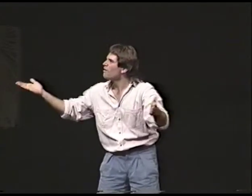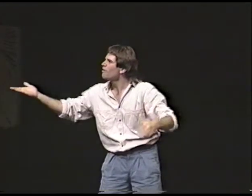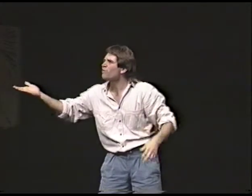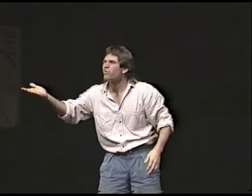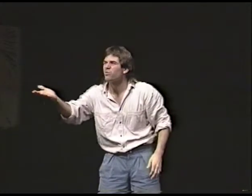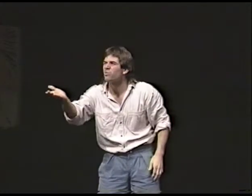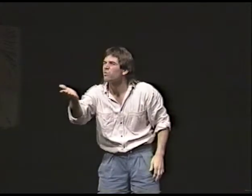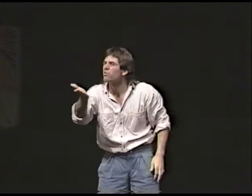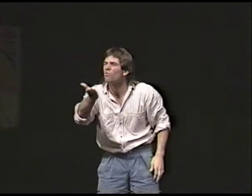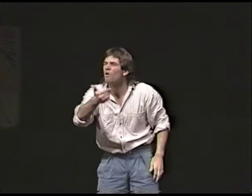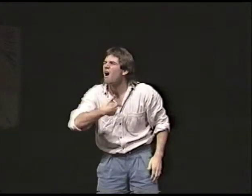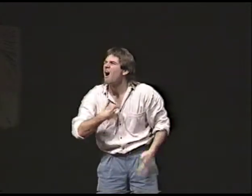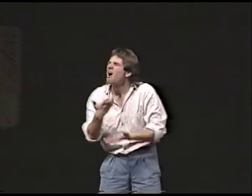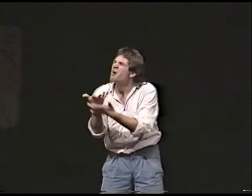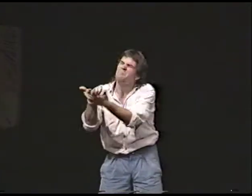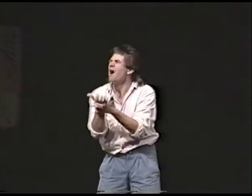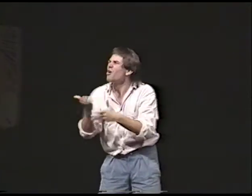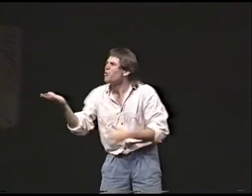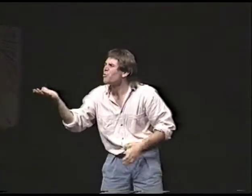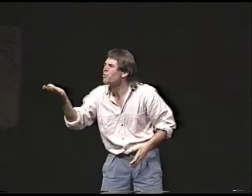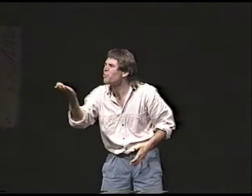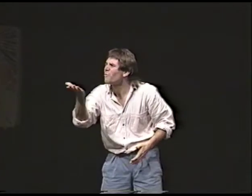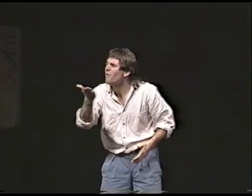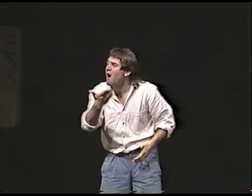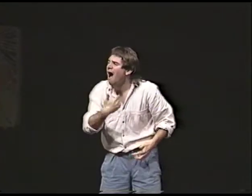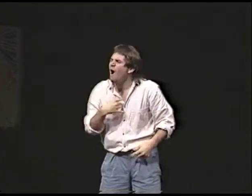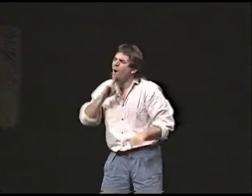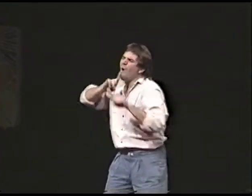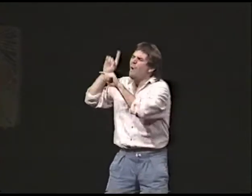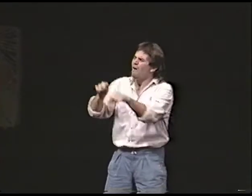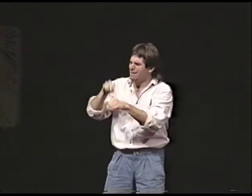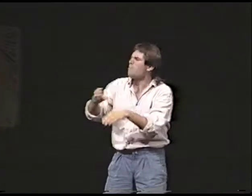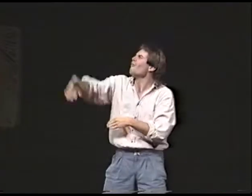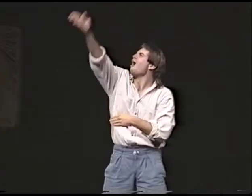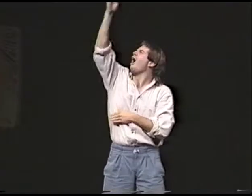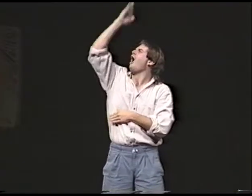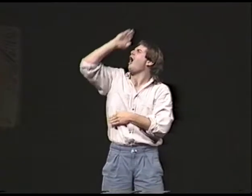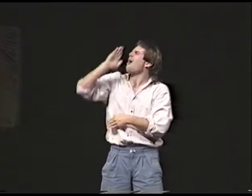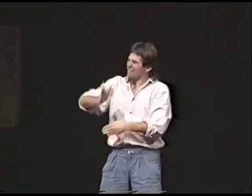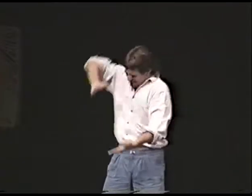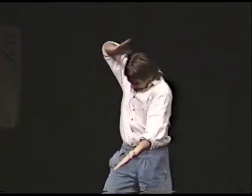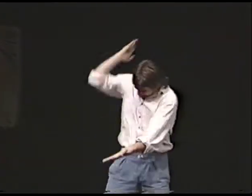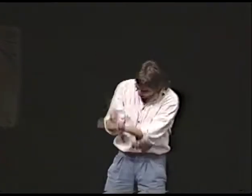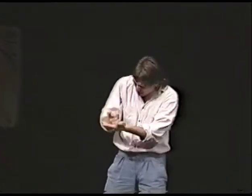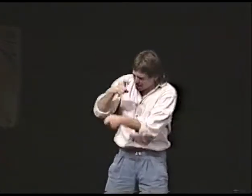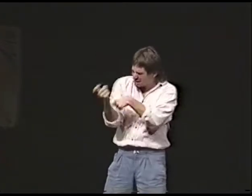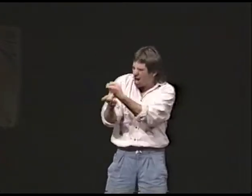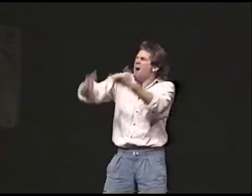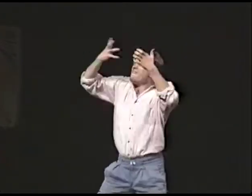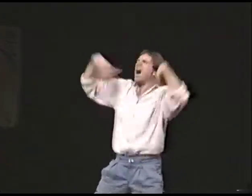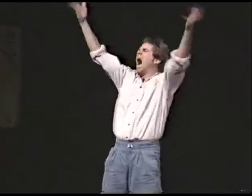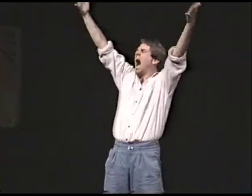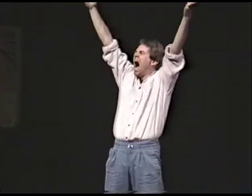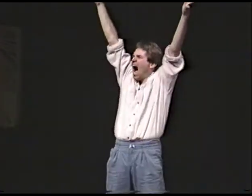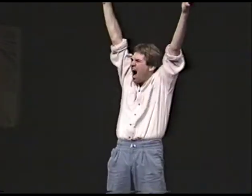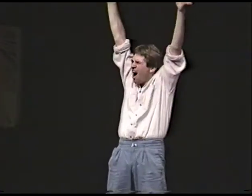I would urge you, I beg you, I order you, in the name of God, stop the repression!